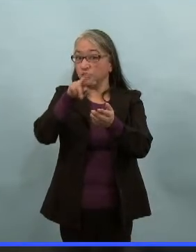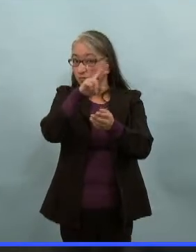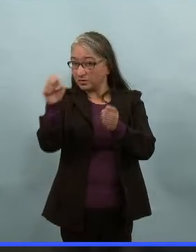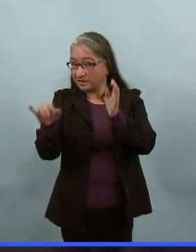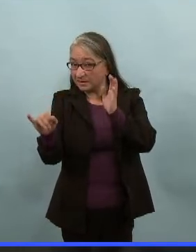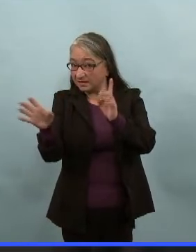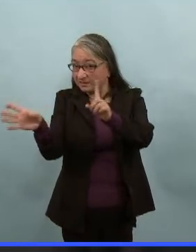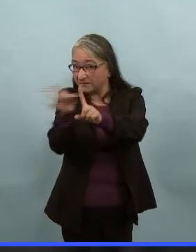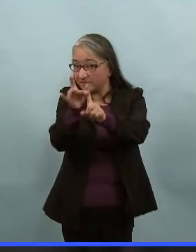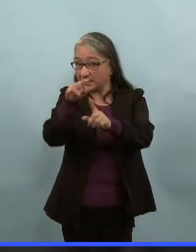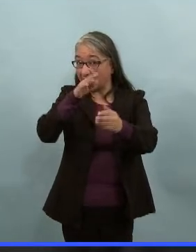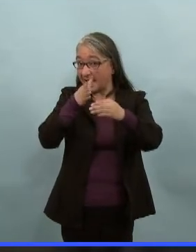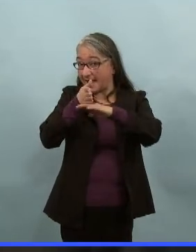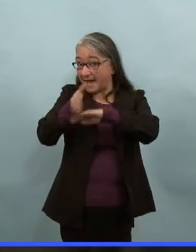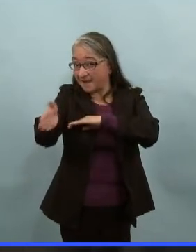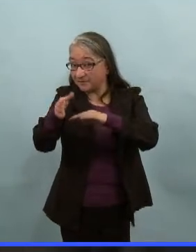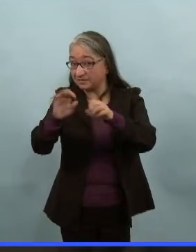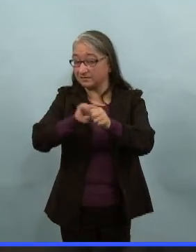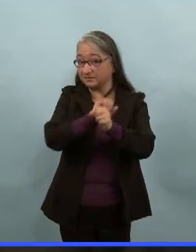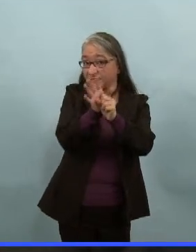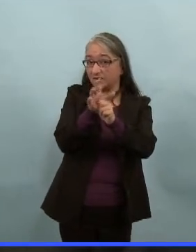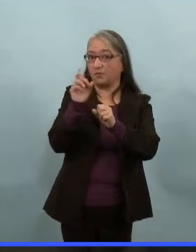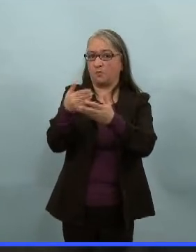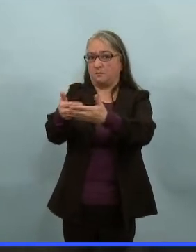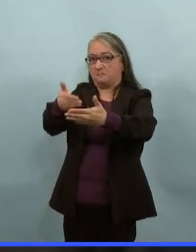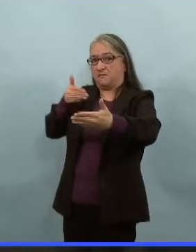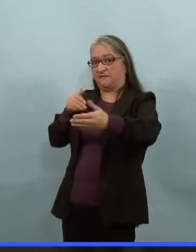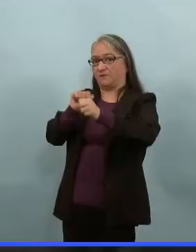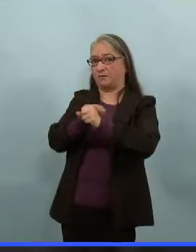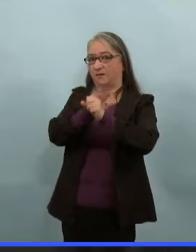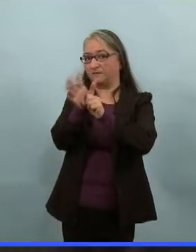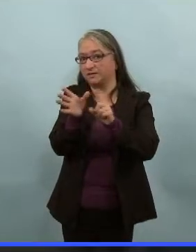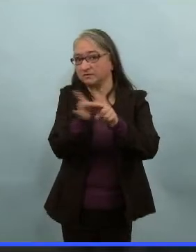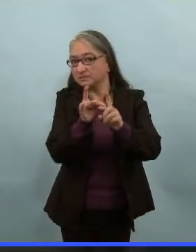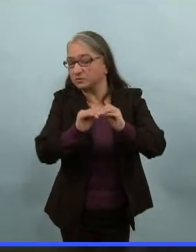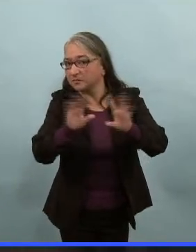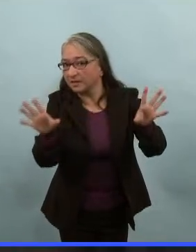don't think we have data on reinfection from a uh if you were naturally infected with covetous